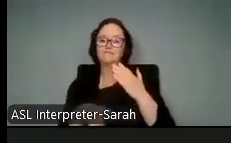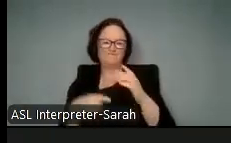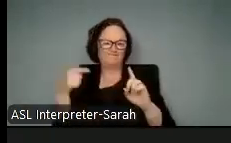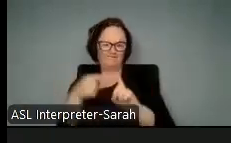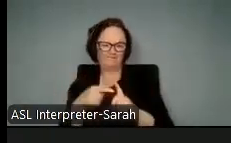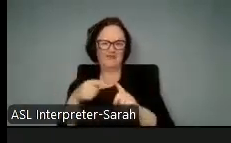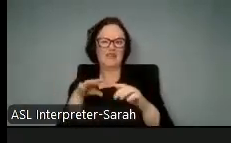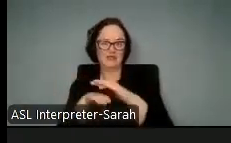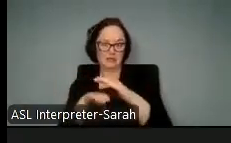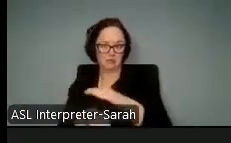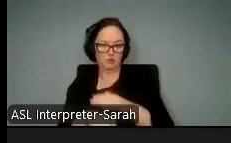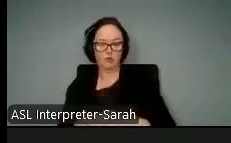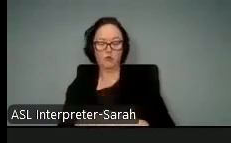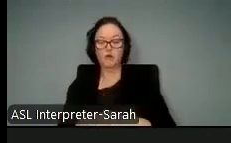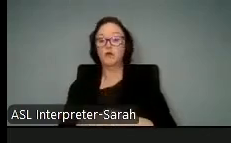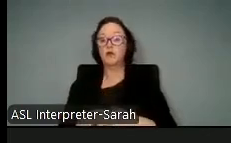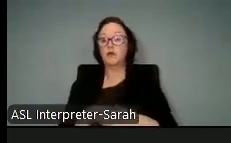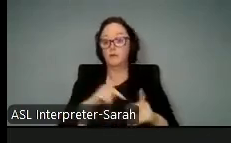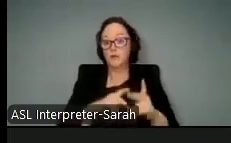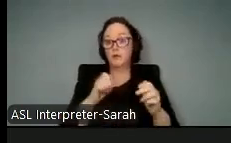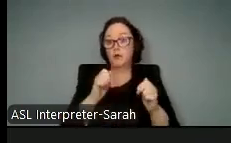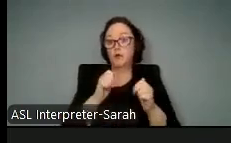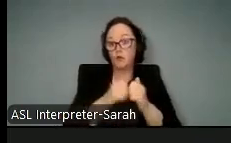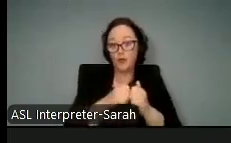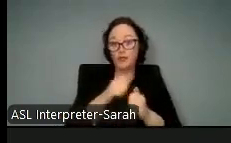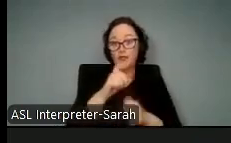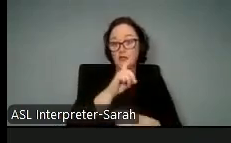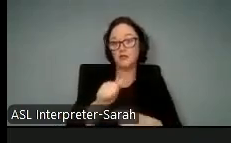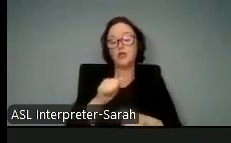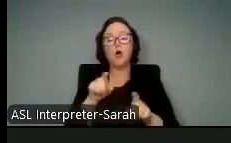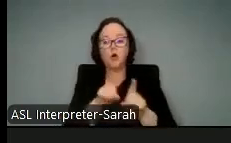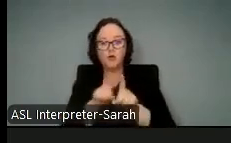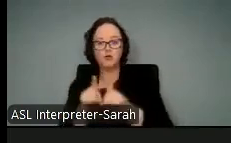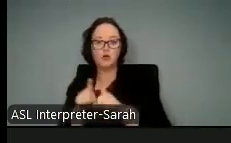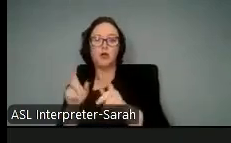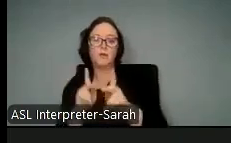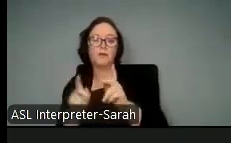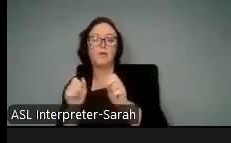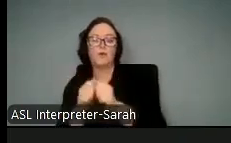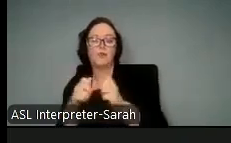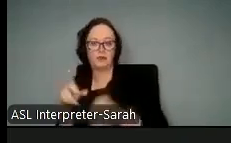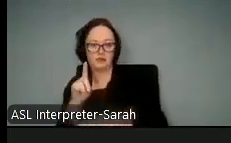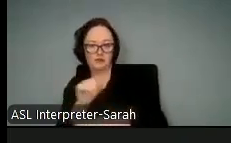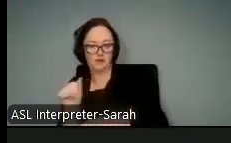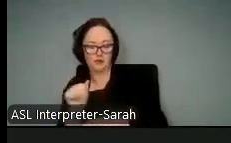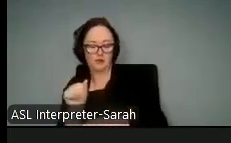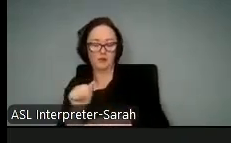not just for people living with disabilities but for everybody, and there's no reason something can't be beautiful and accessible